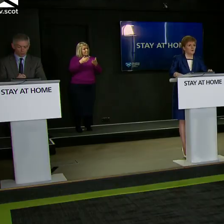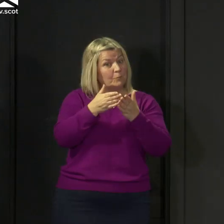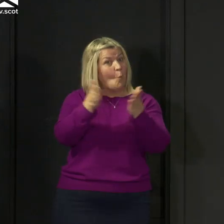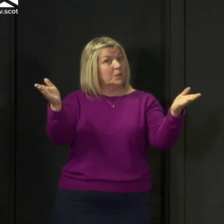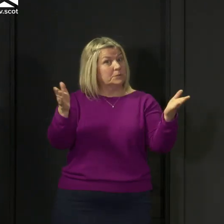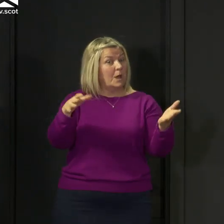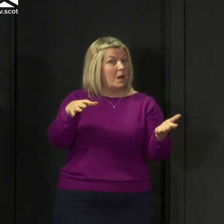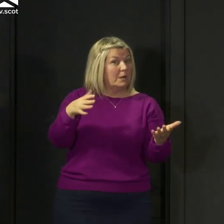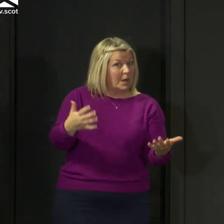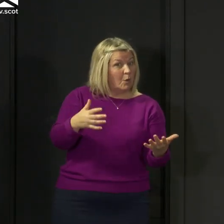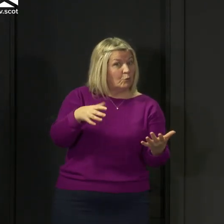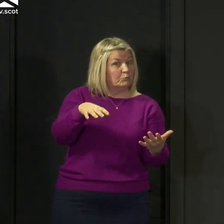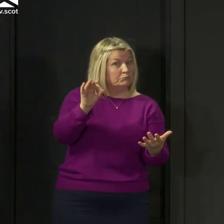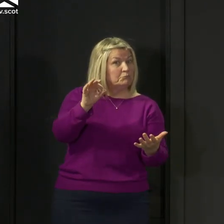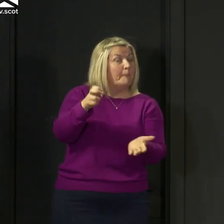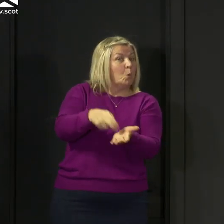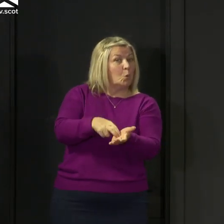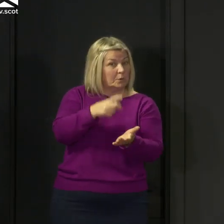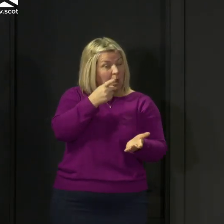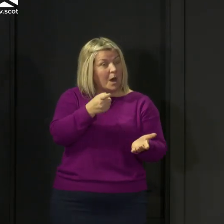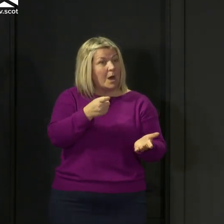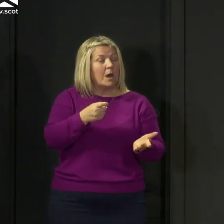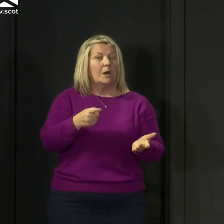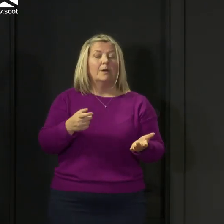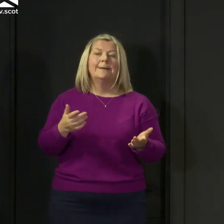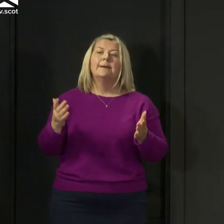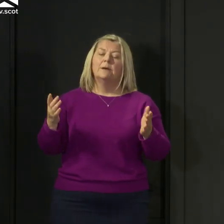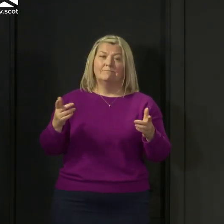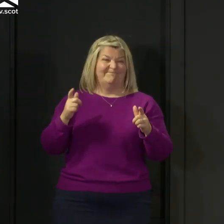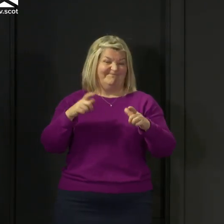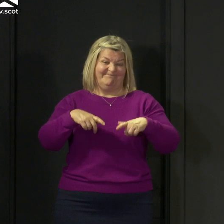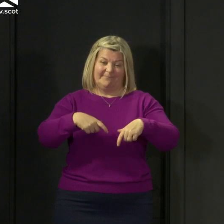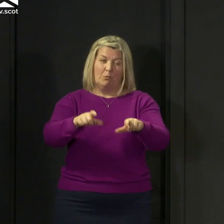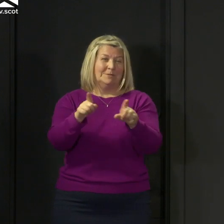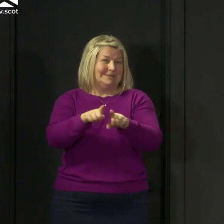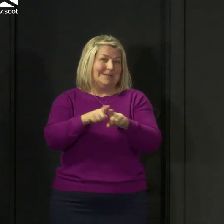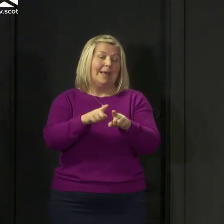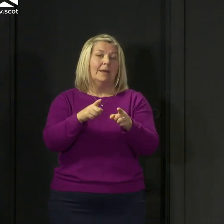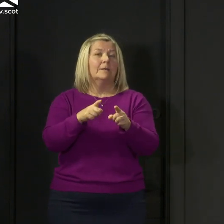Well, we are progressively clinically driven extending testing as we go along with the